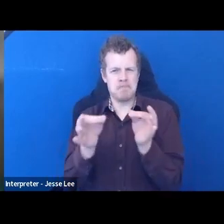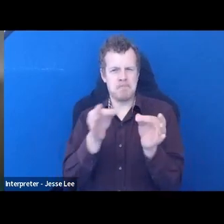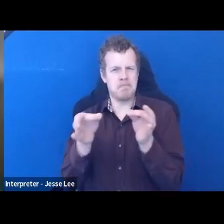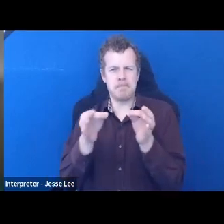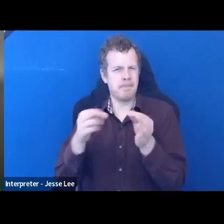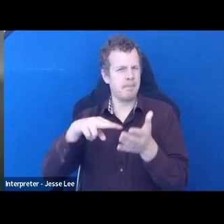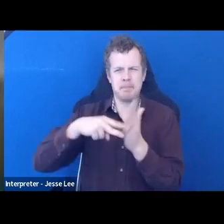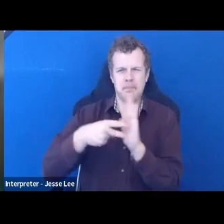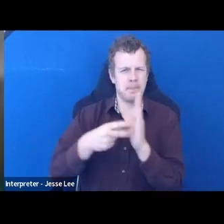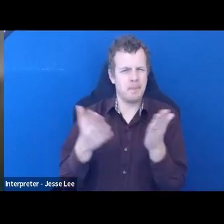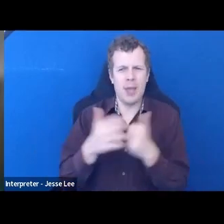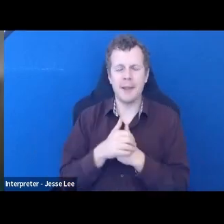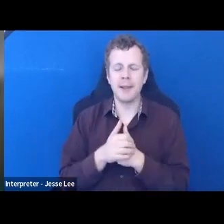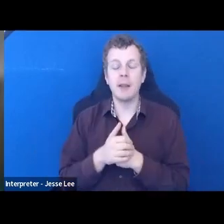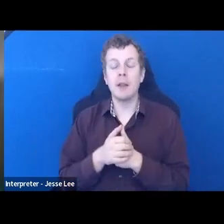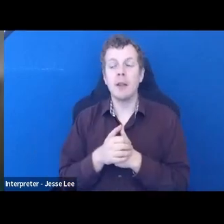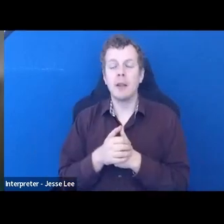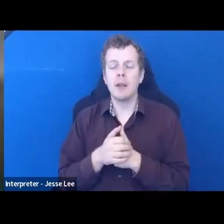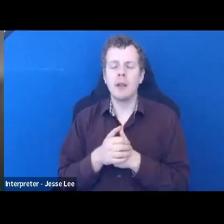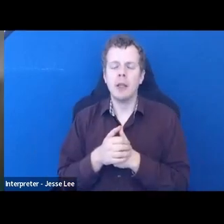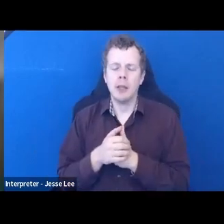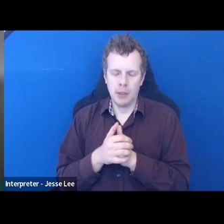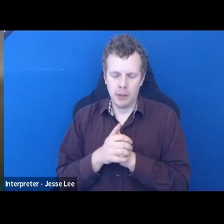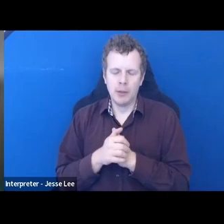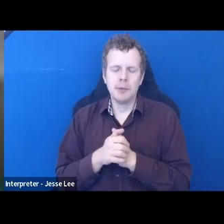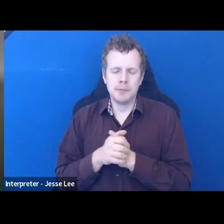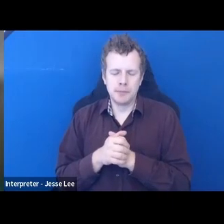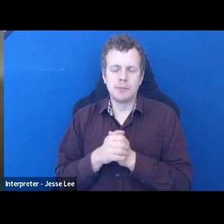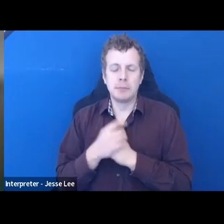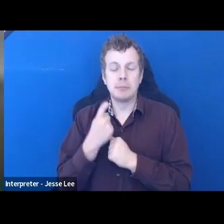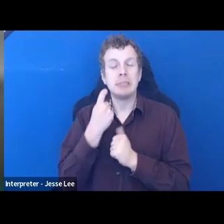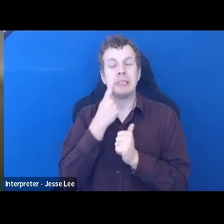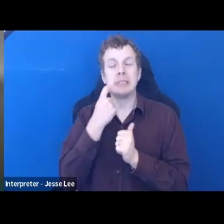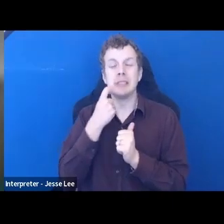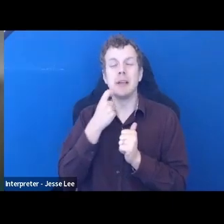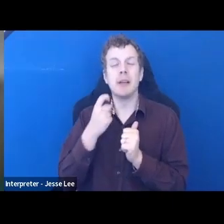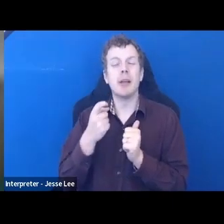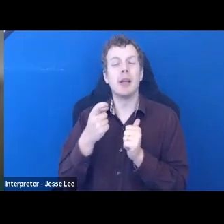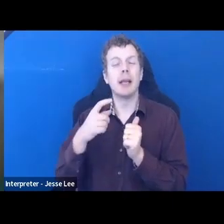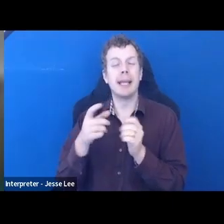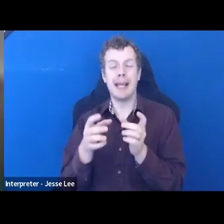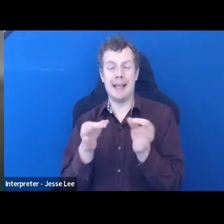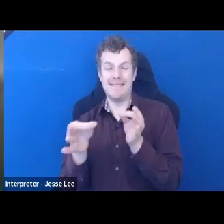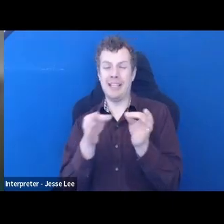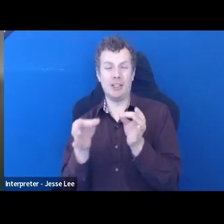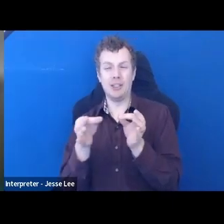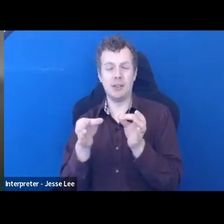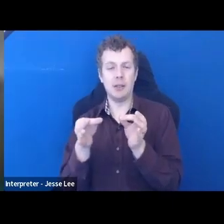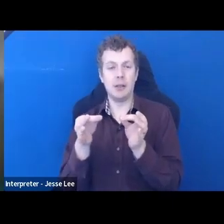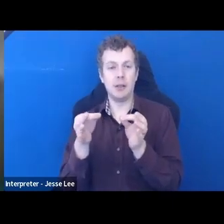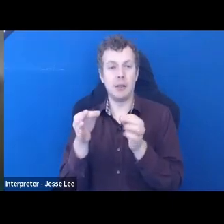So most recently the definition that's been applied is any degree of permanent hearing loss